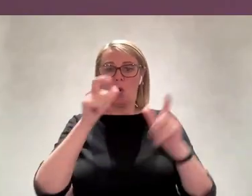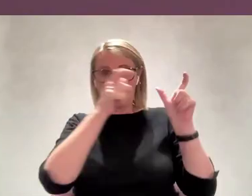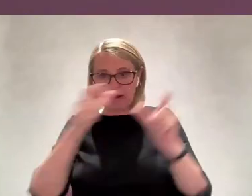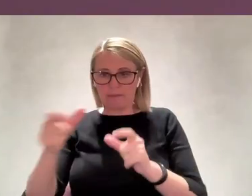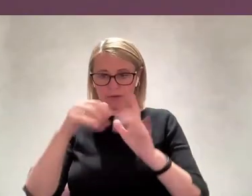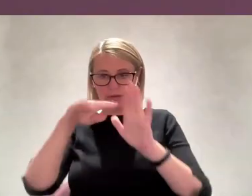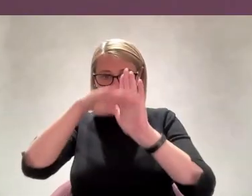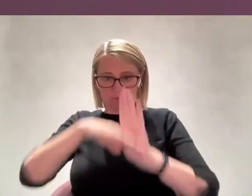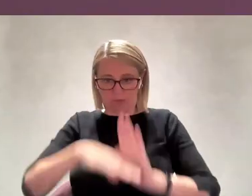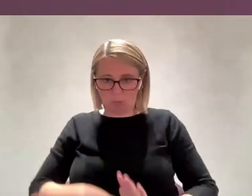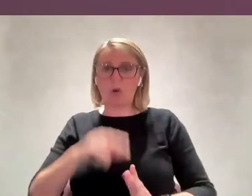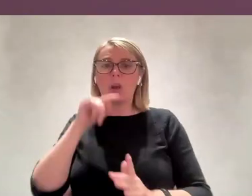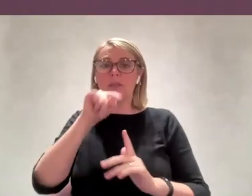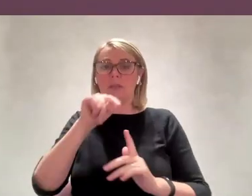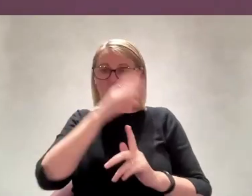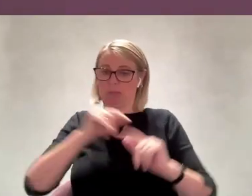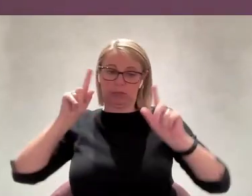and practices from the outset.